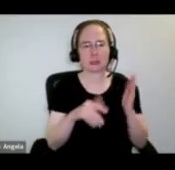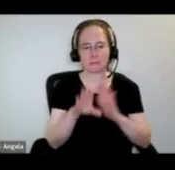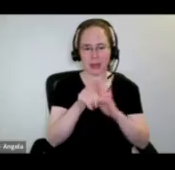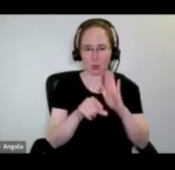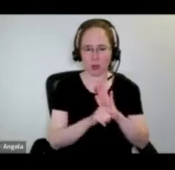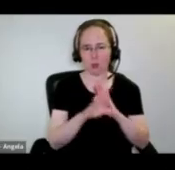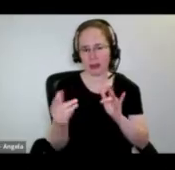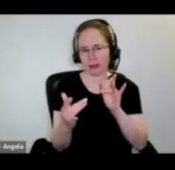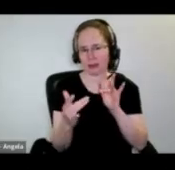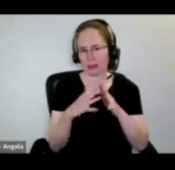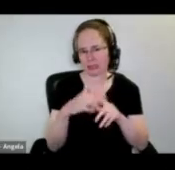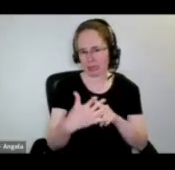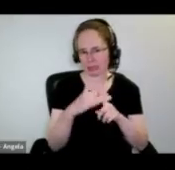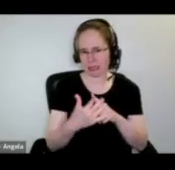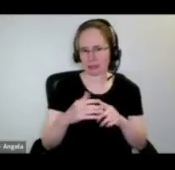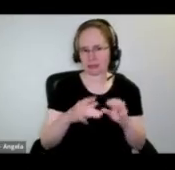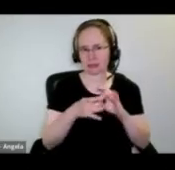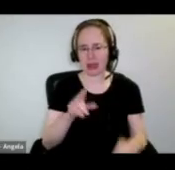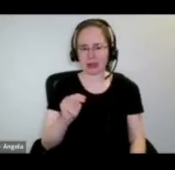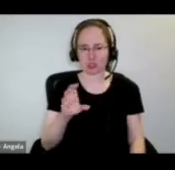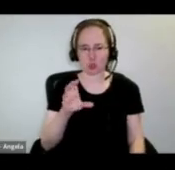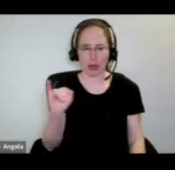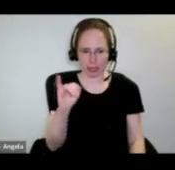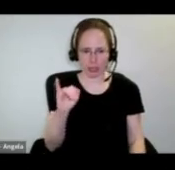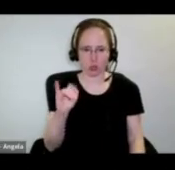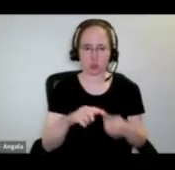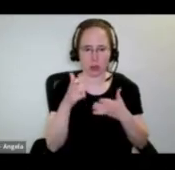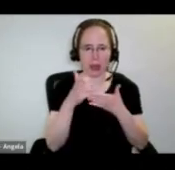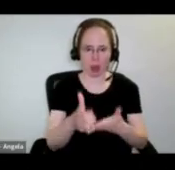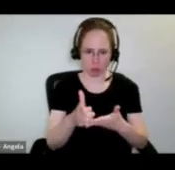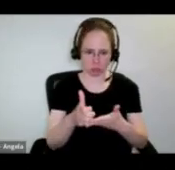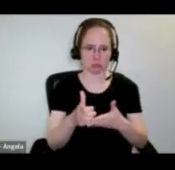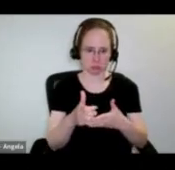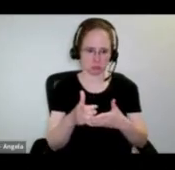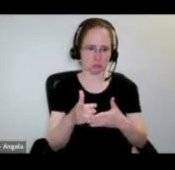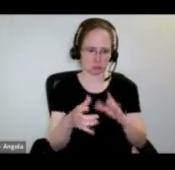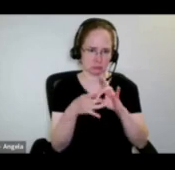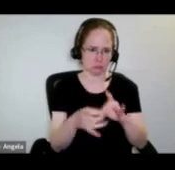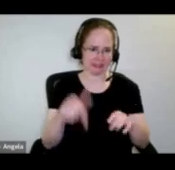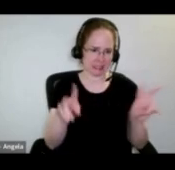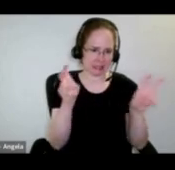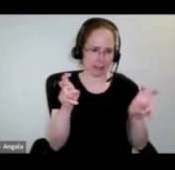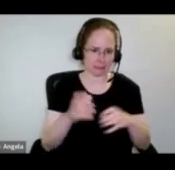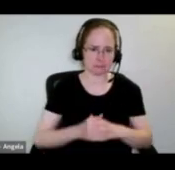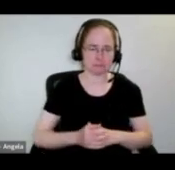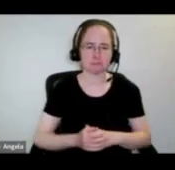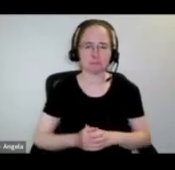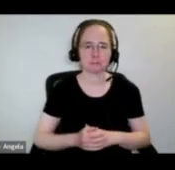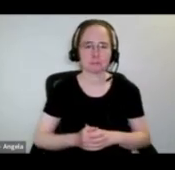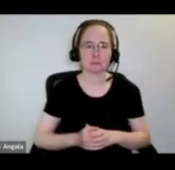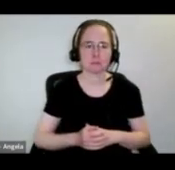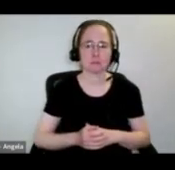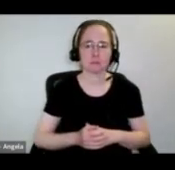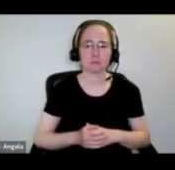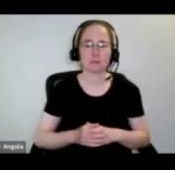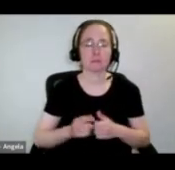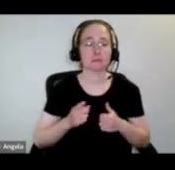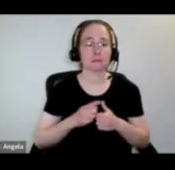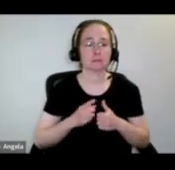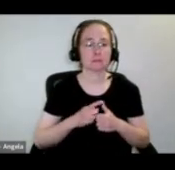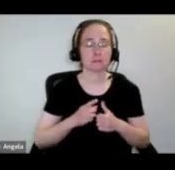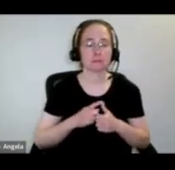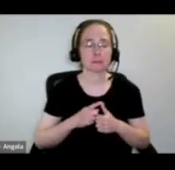Rosa Plasencia: Thanks for that framing, Val. I'm going to share some of the background and context about the National Core Indicators to help frame the topic that we're talking about today.